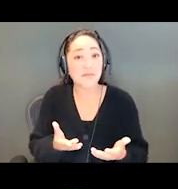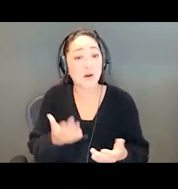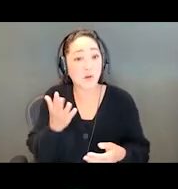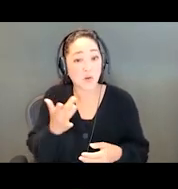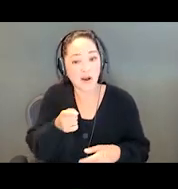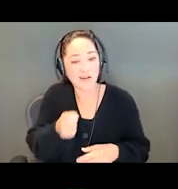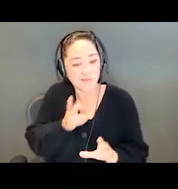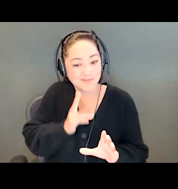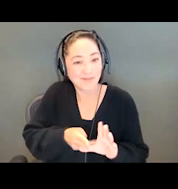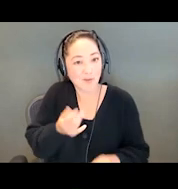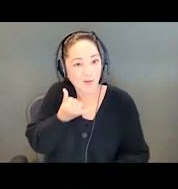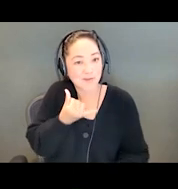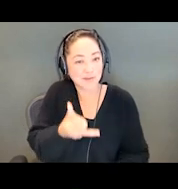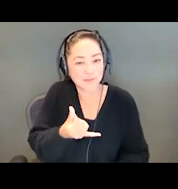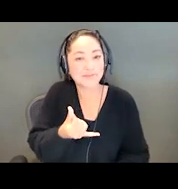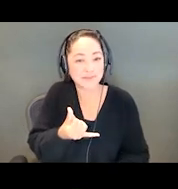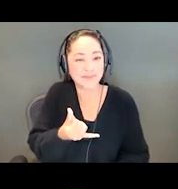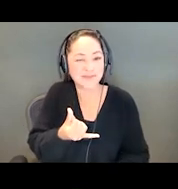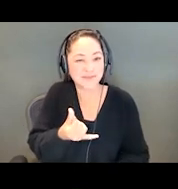conference using the telephone line.